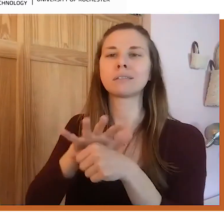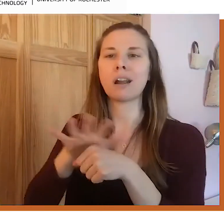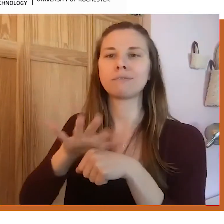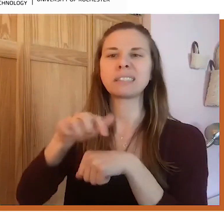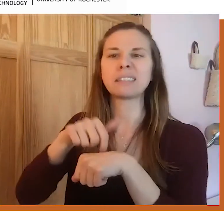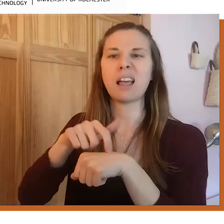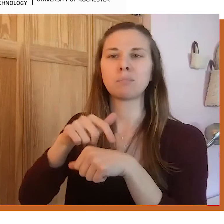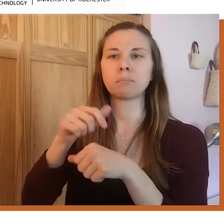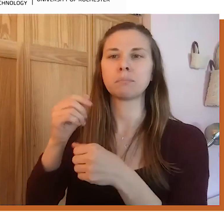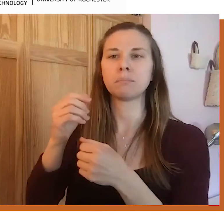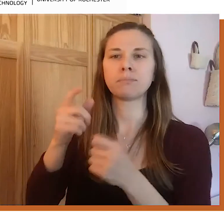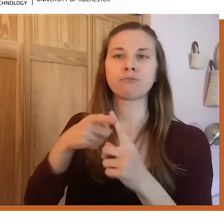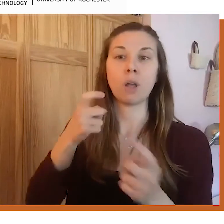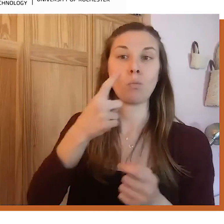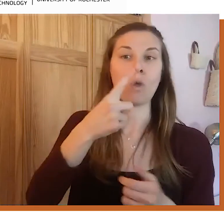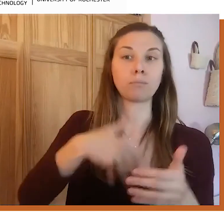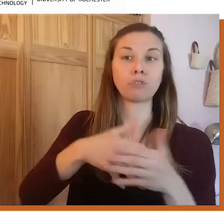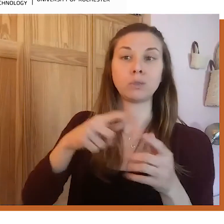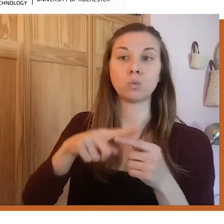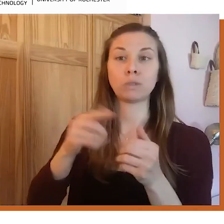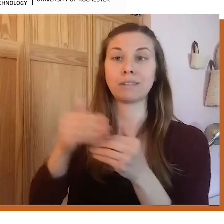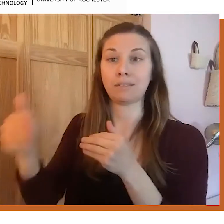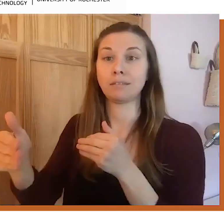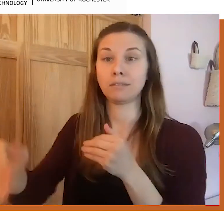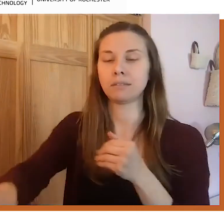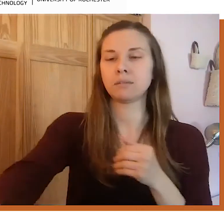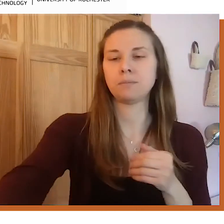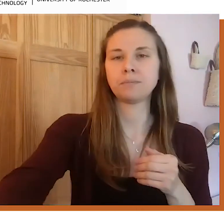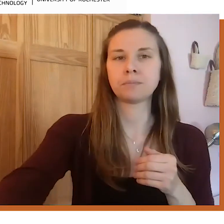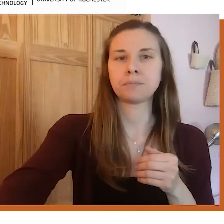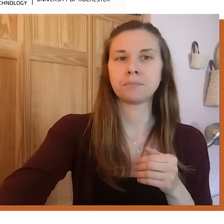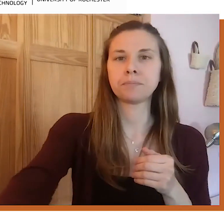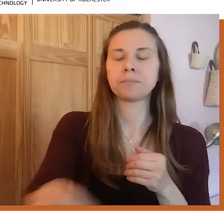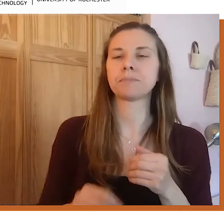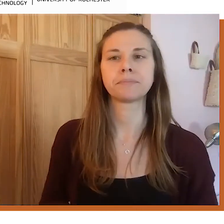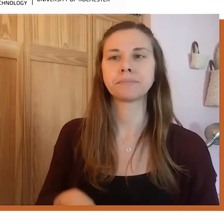another consideration is that sometimes there's not enough time between pregnancies,